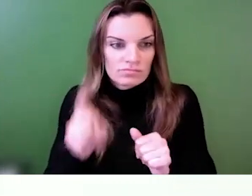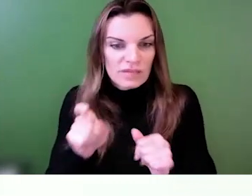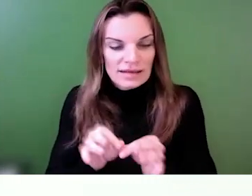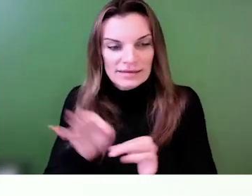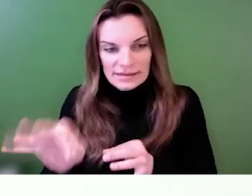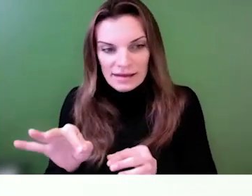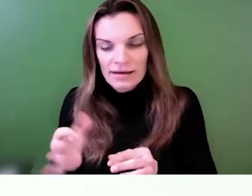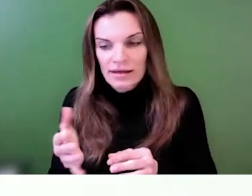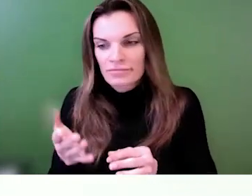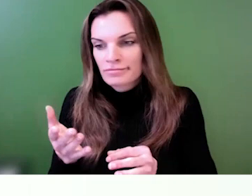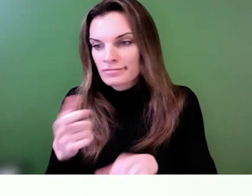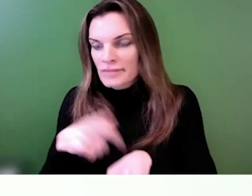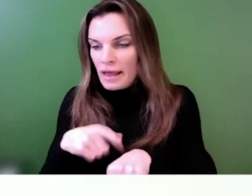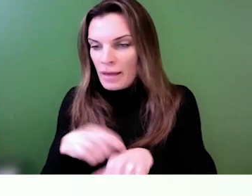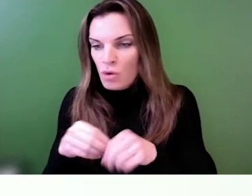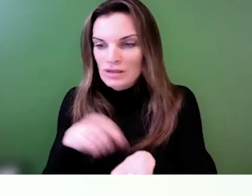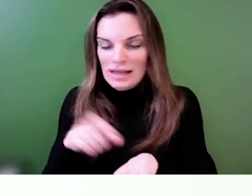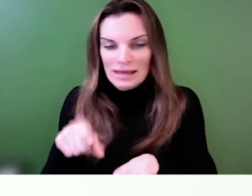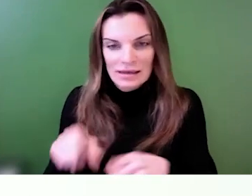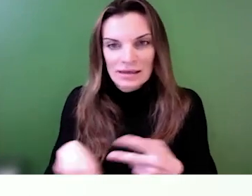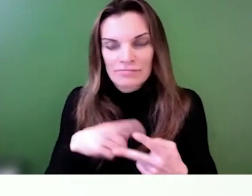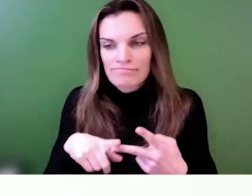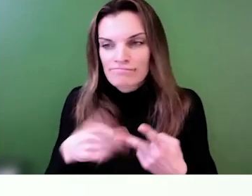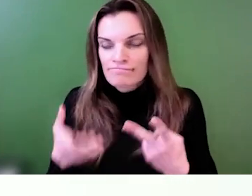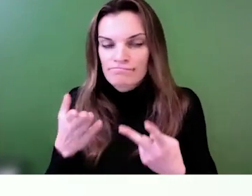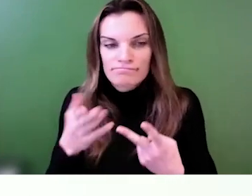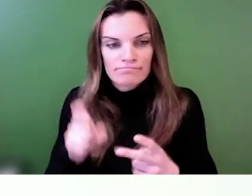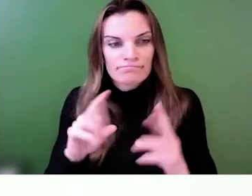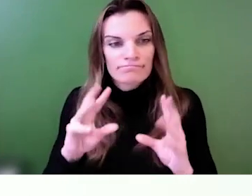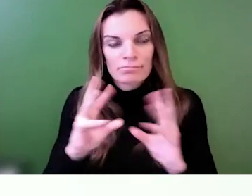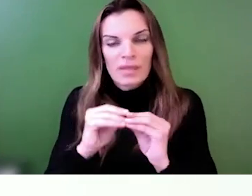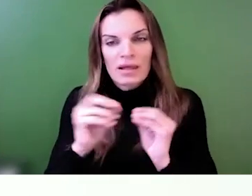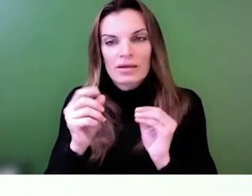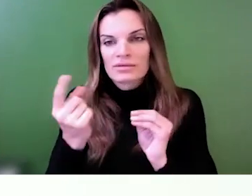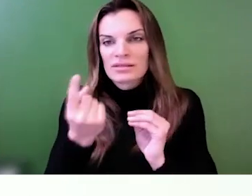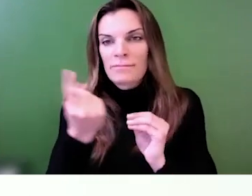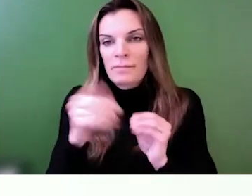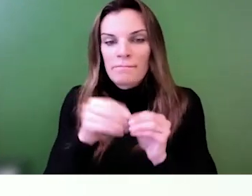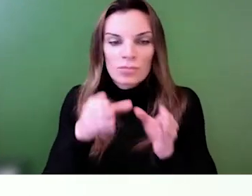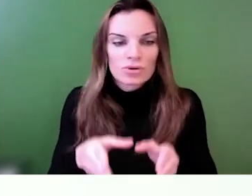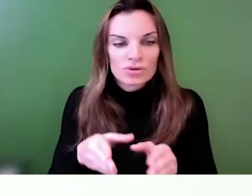deadlines. Perhaps you need to meet with someone either in person or over the phone who can